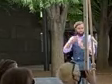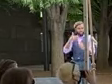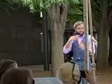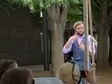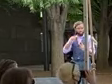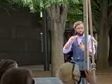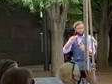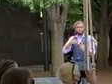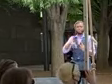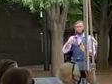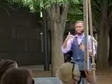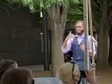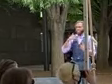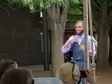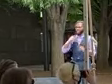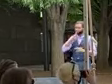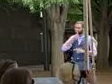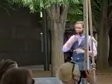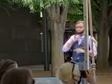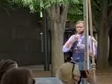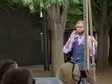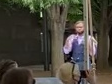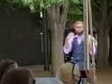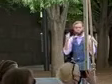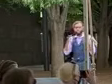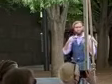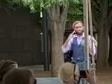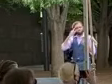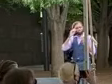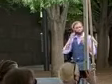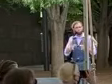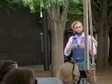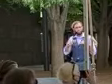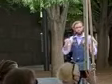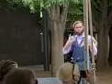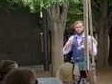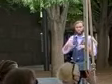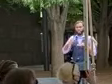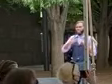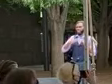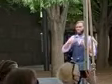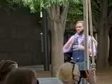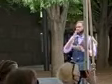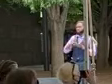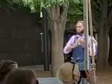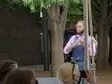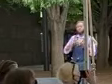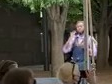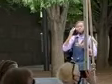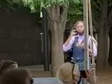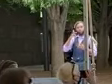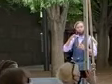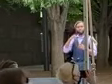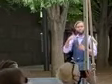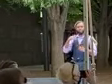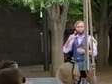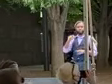He had the grit, the bravery, the determination to do so at least in part because of his disability.